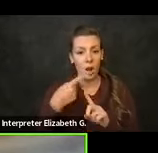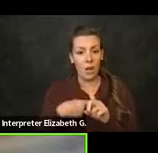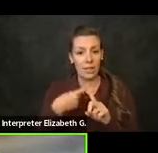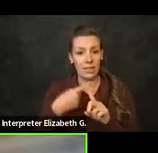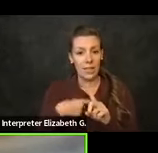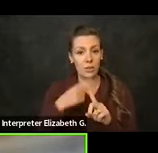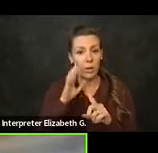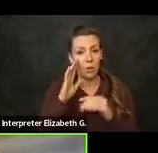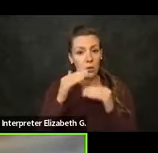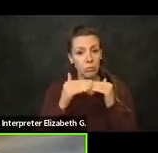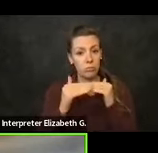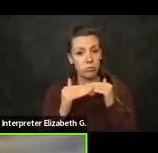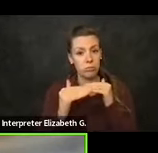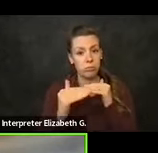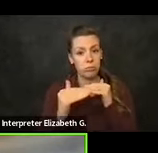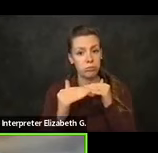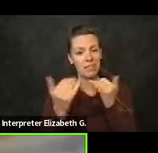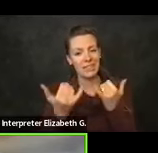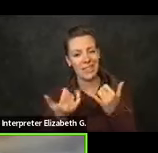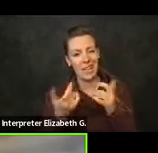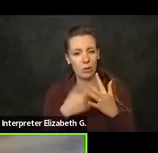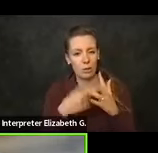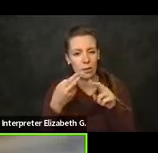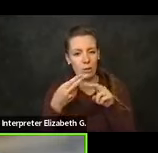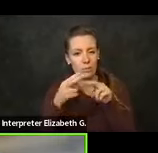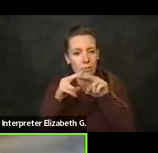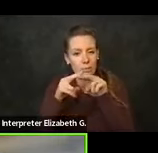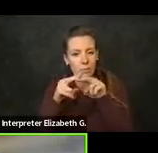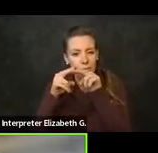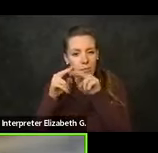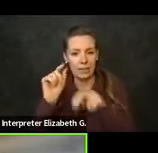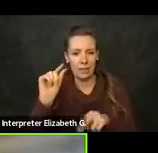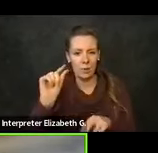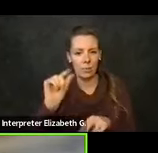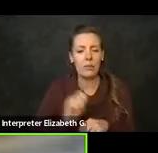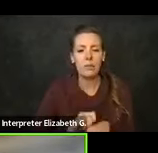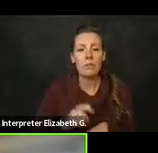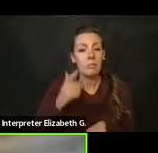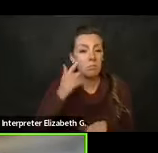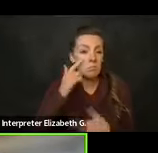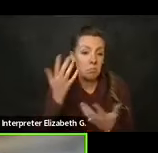fall, is now starting to inch back up, likely as a result of holiday gathering.